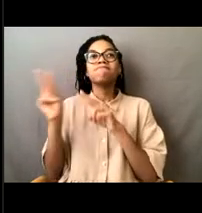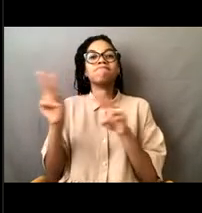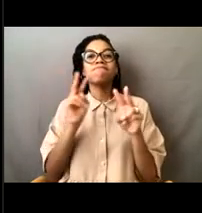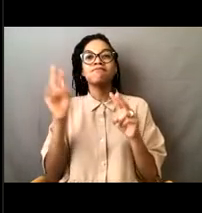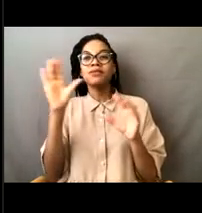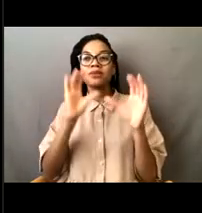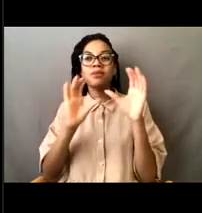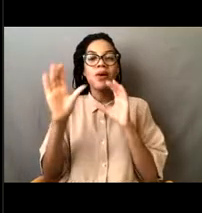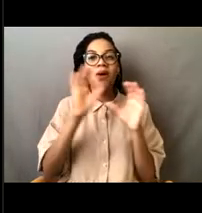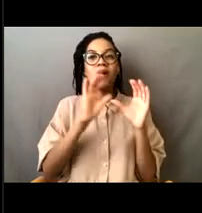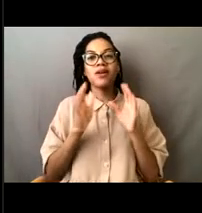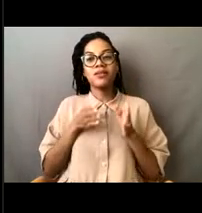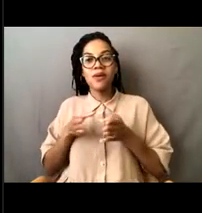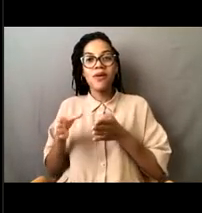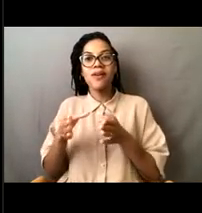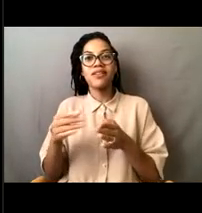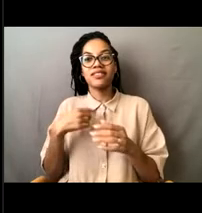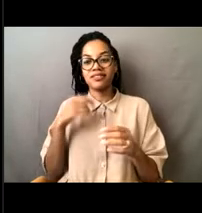And so I'm so psyched to be here with you all today.